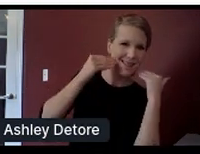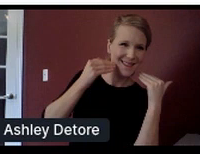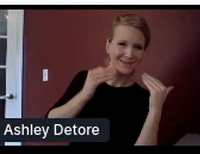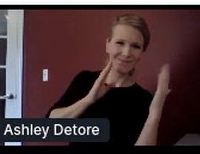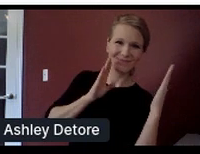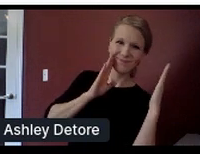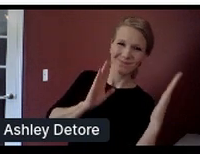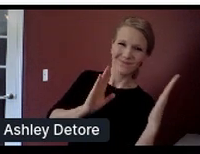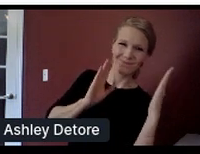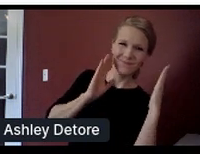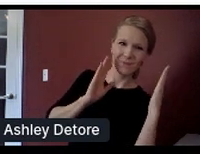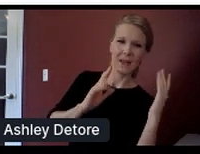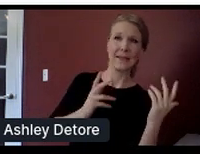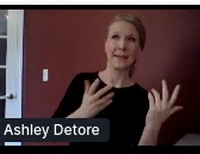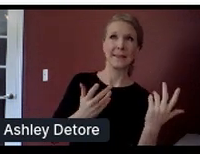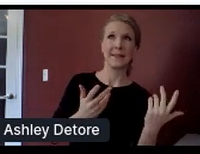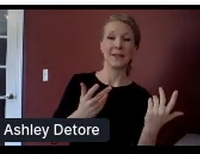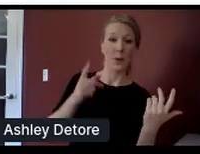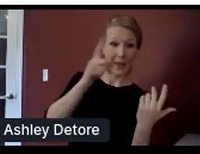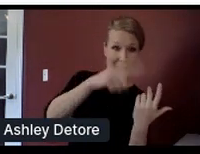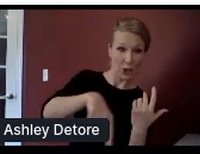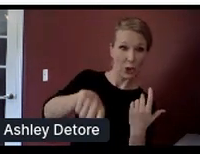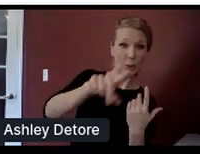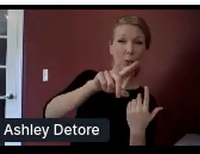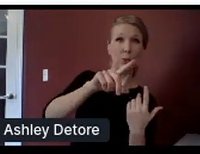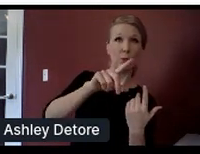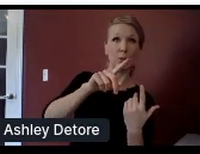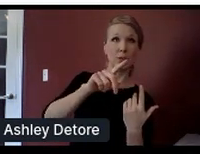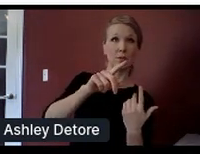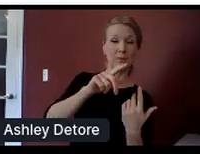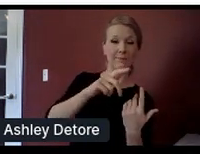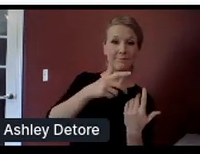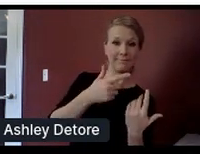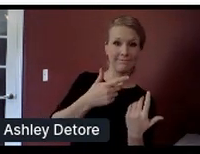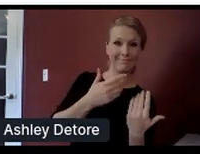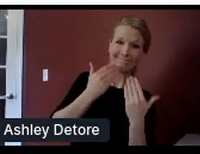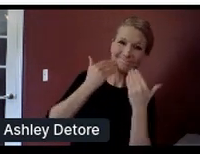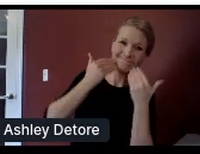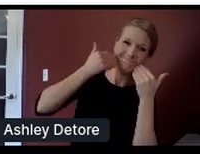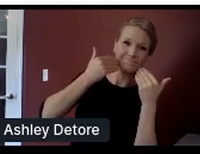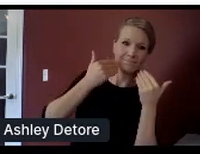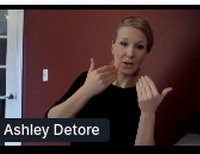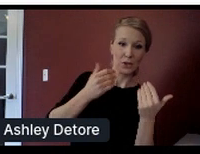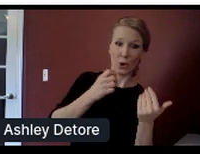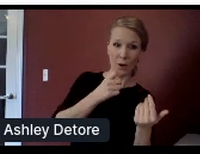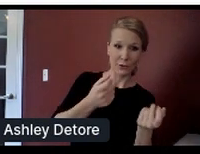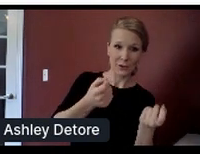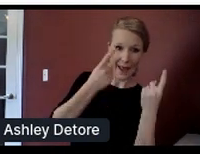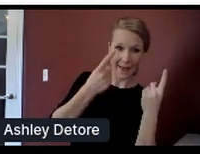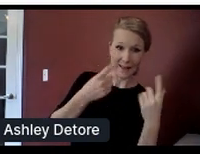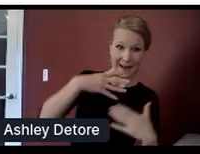so that you all don't see the weight of me being an angry Black woman.